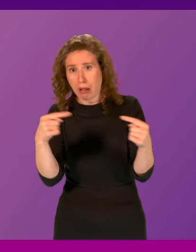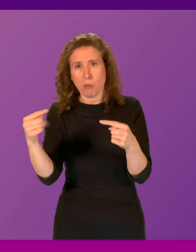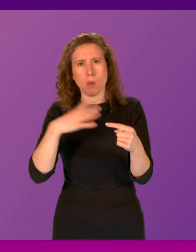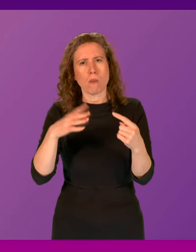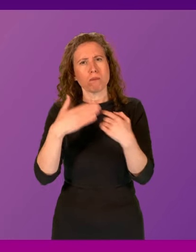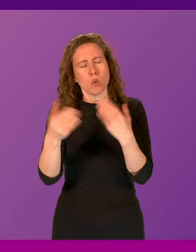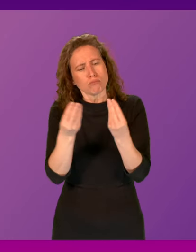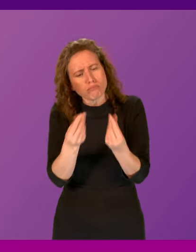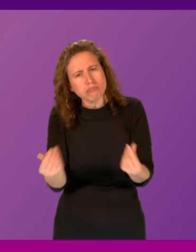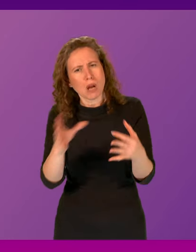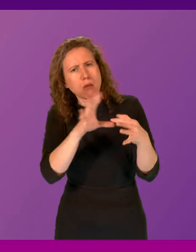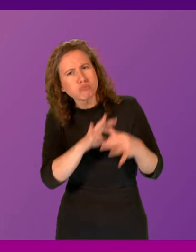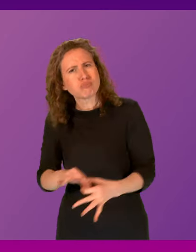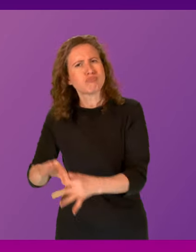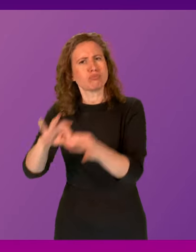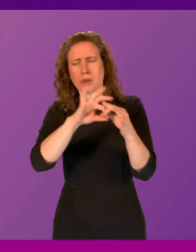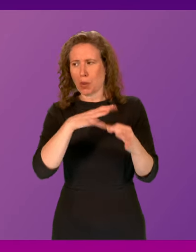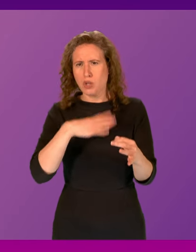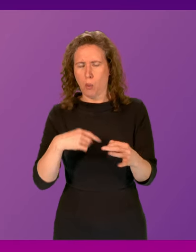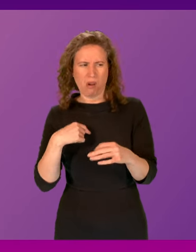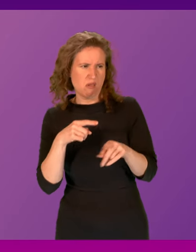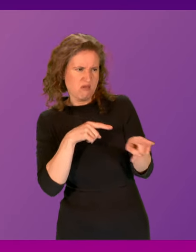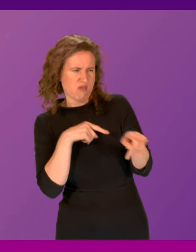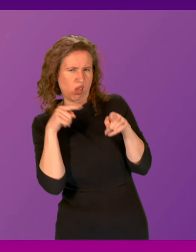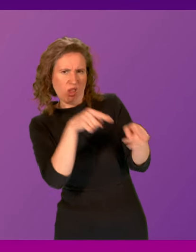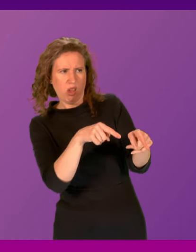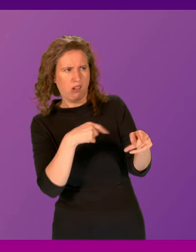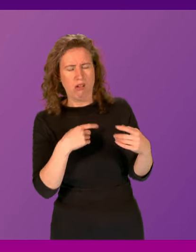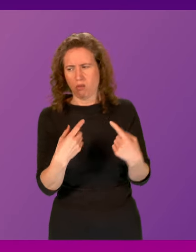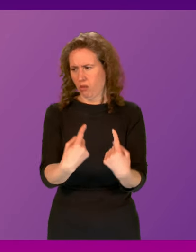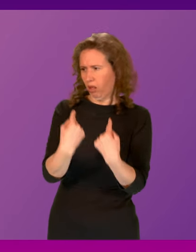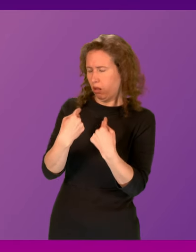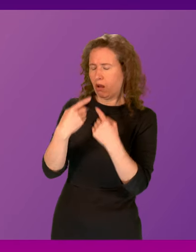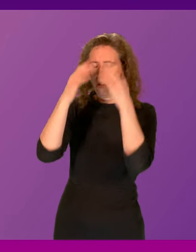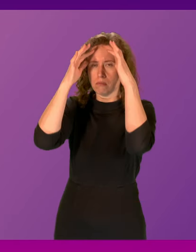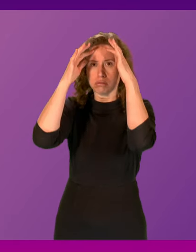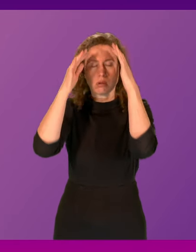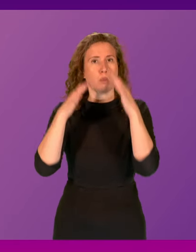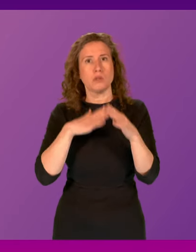as opposed to one that pits one community against another. I agree with Ivan McKee